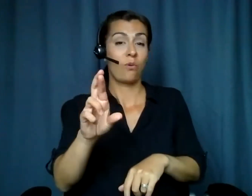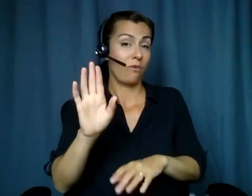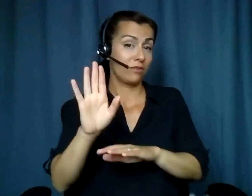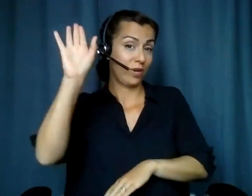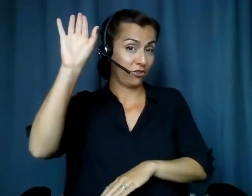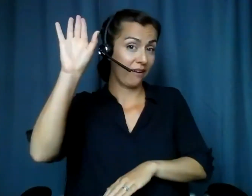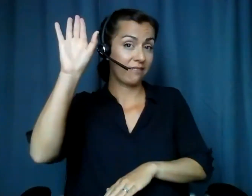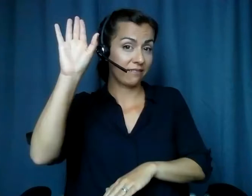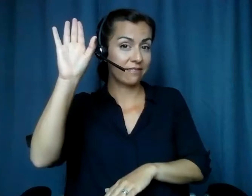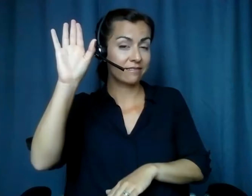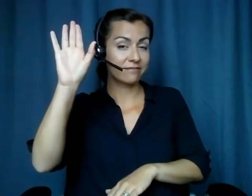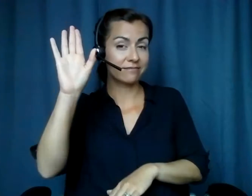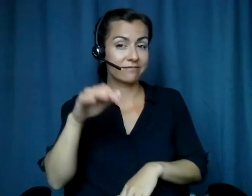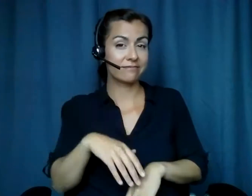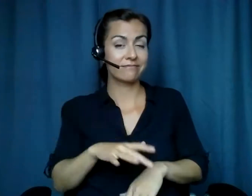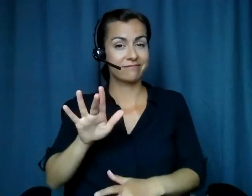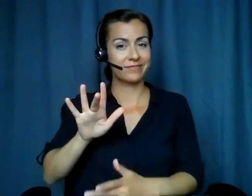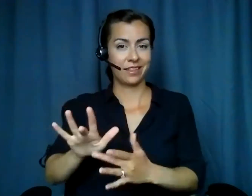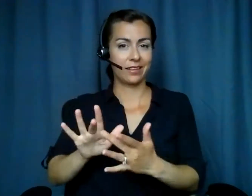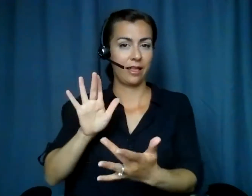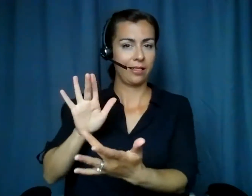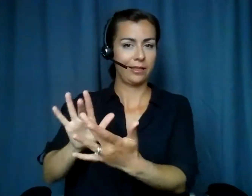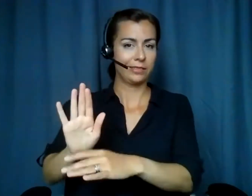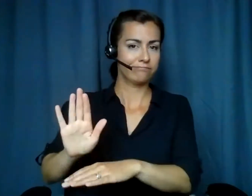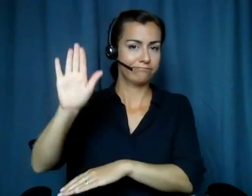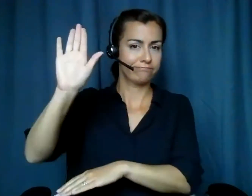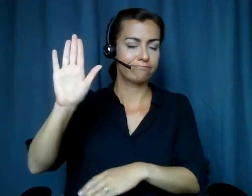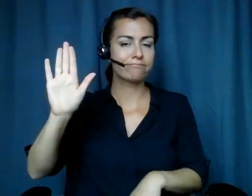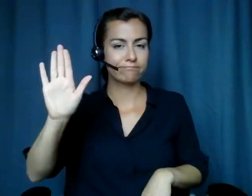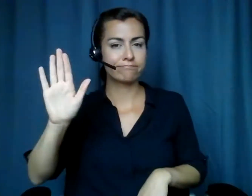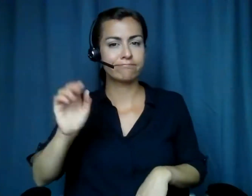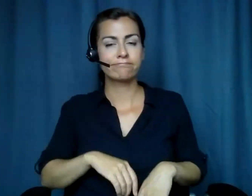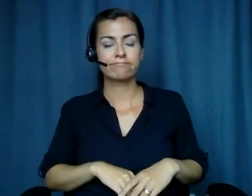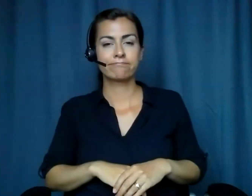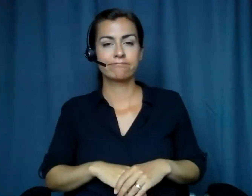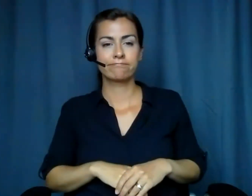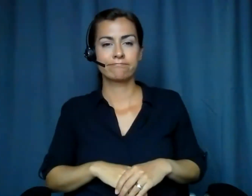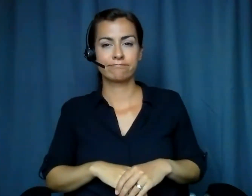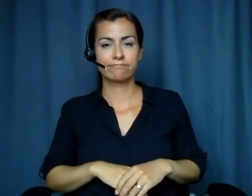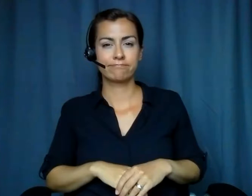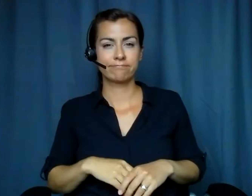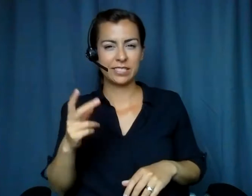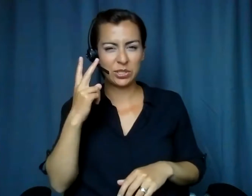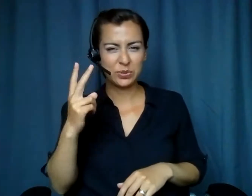One is the Americans with Disabilities Act of 1990.